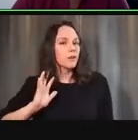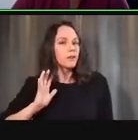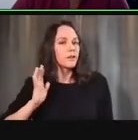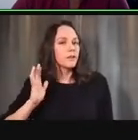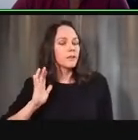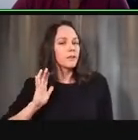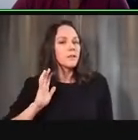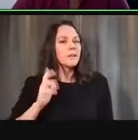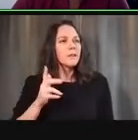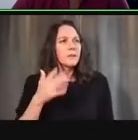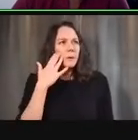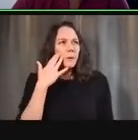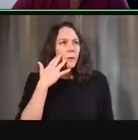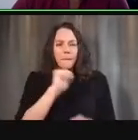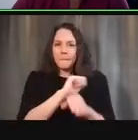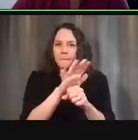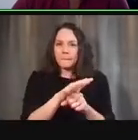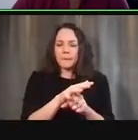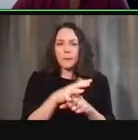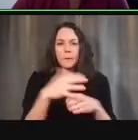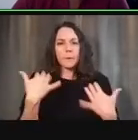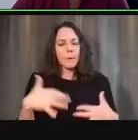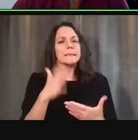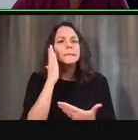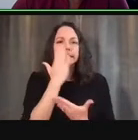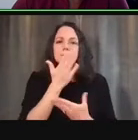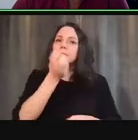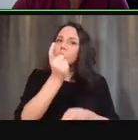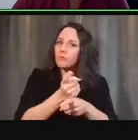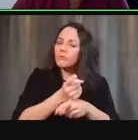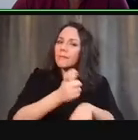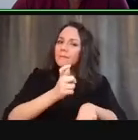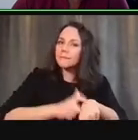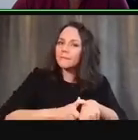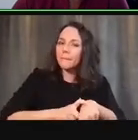the pandemic it just seems like the right time, right? People are dealing with things like